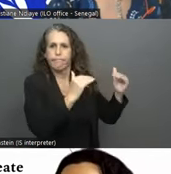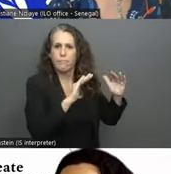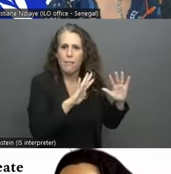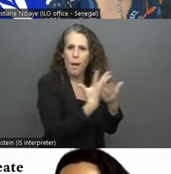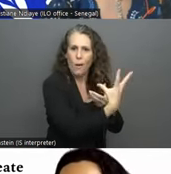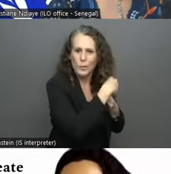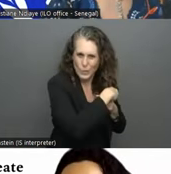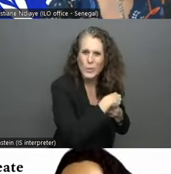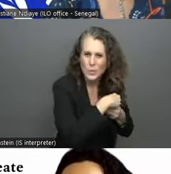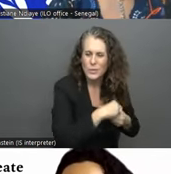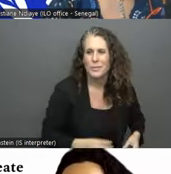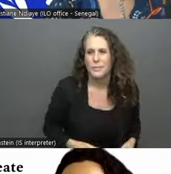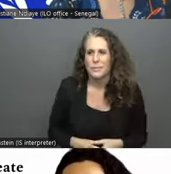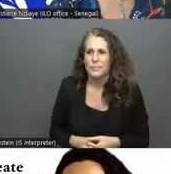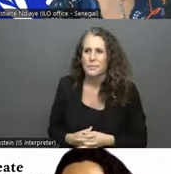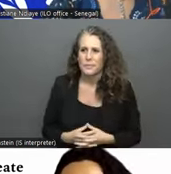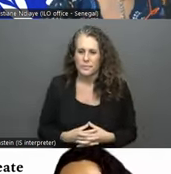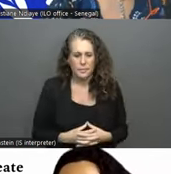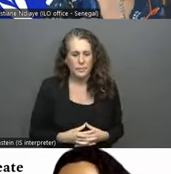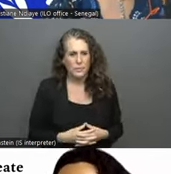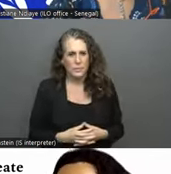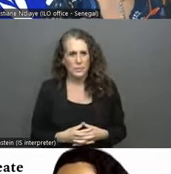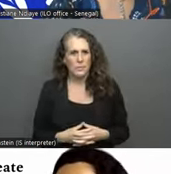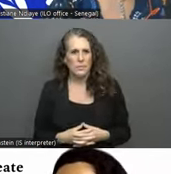do participate if we do attend, and 10:56:52 that we have representation in forums,